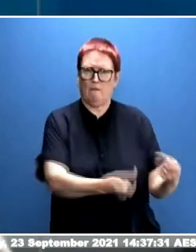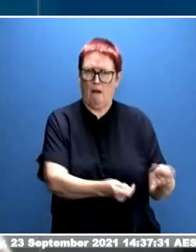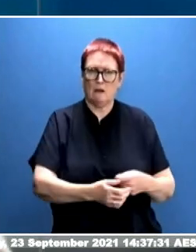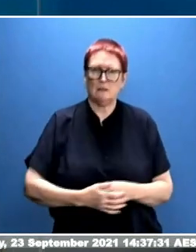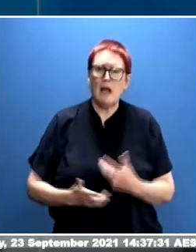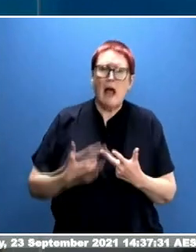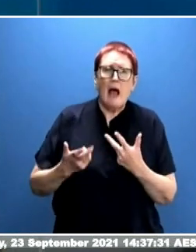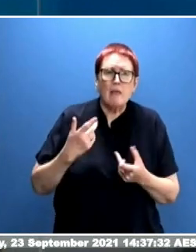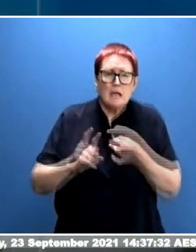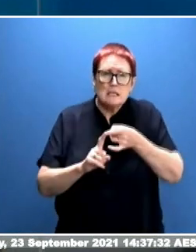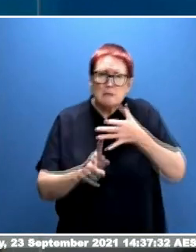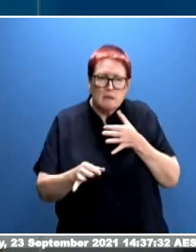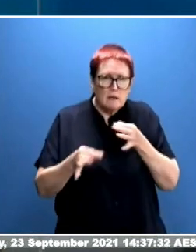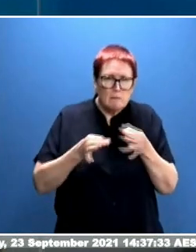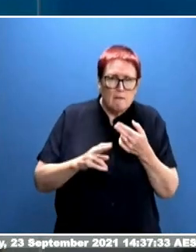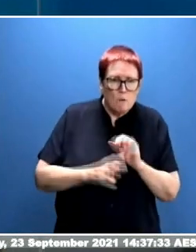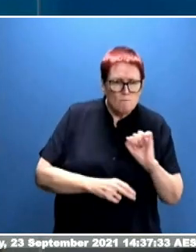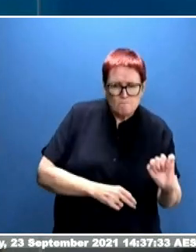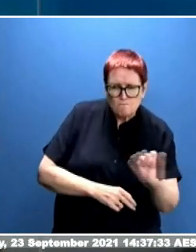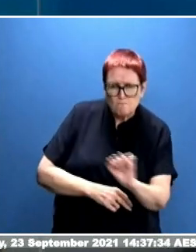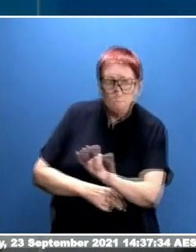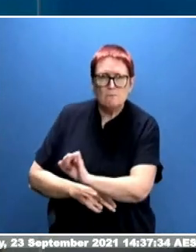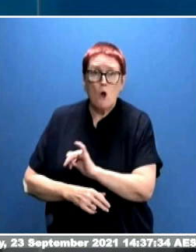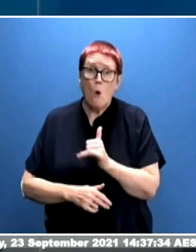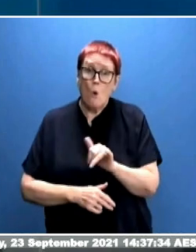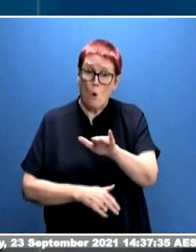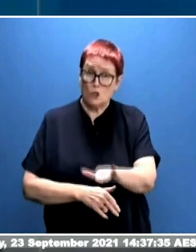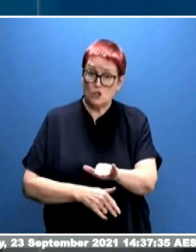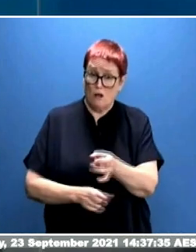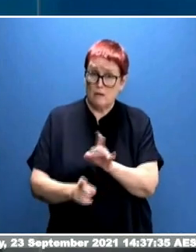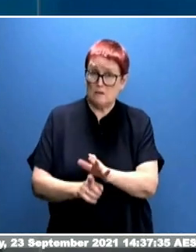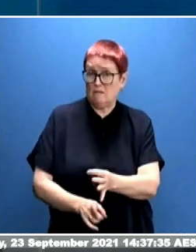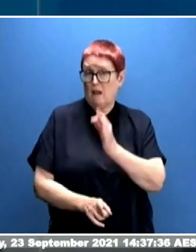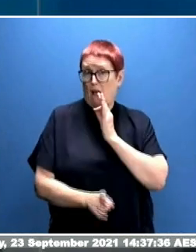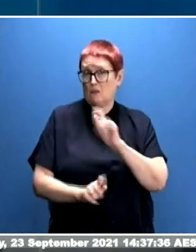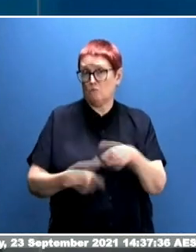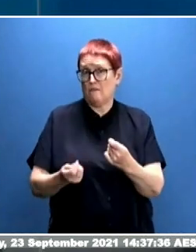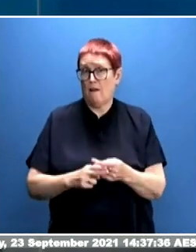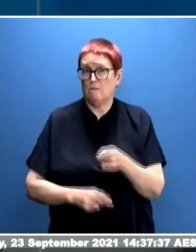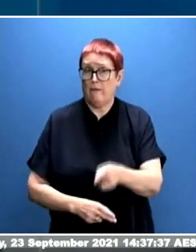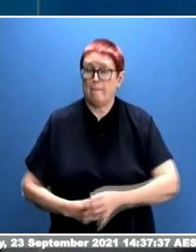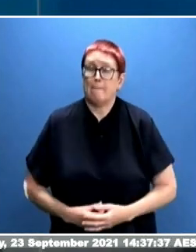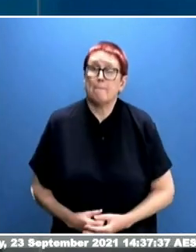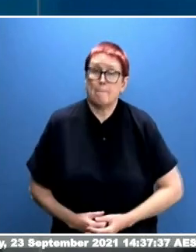and designed or requested by the young people who are in there, but they